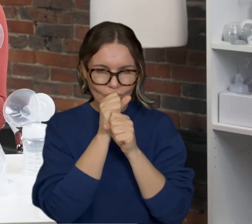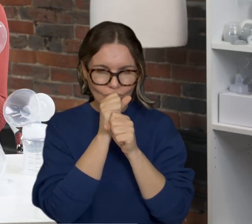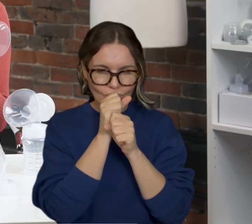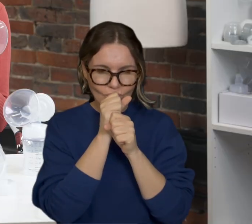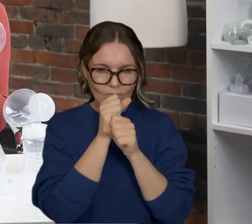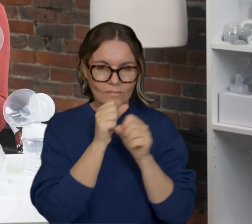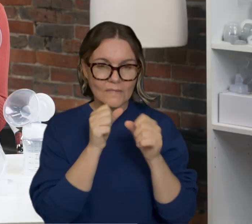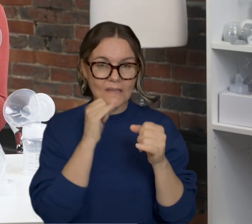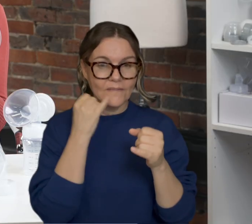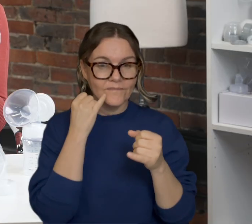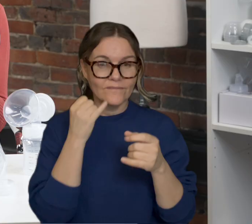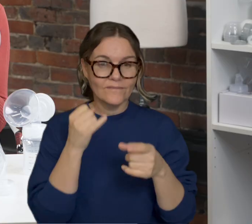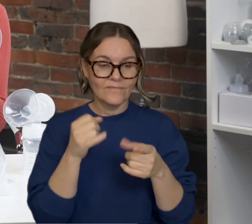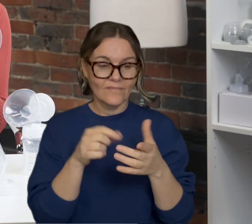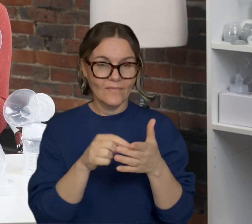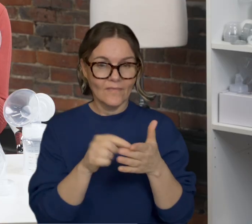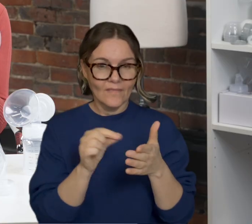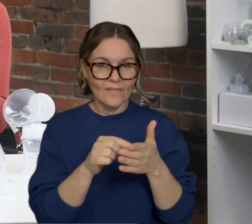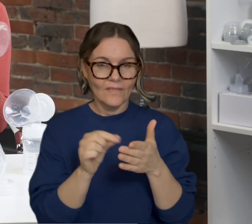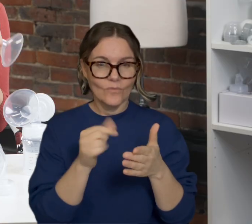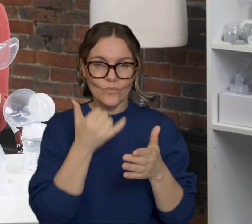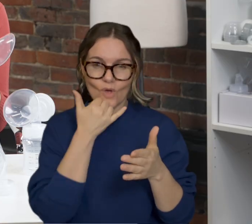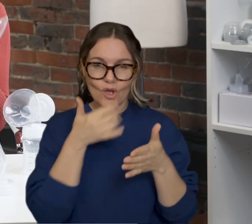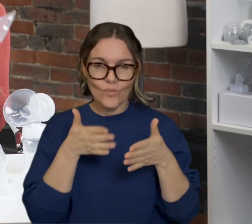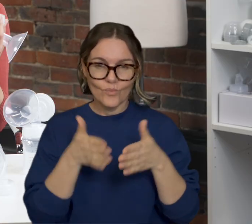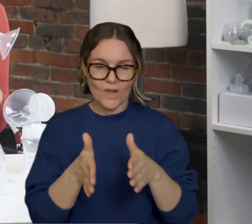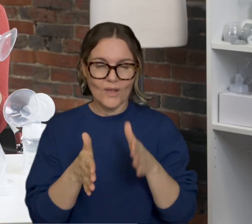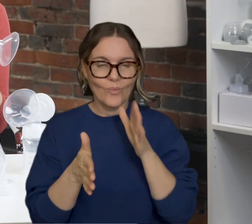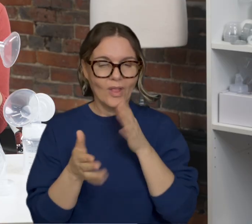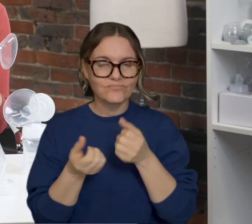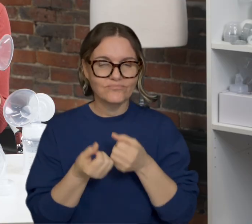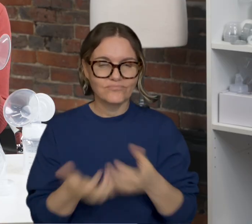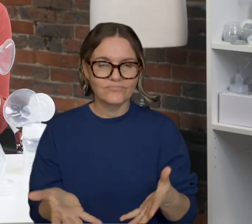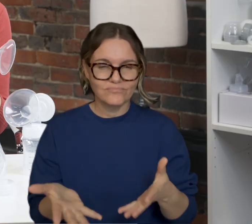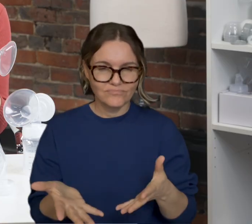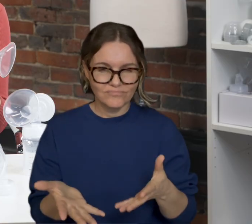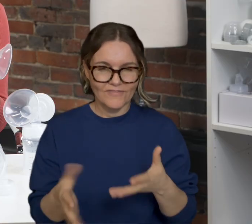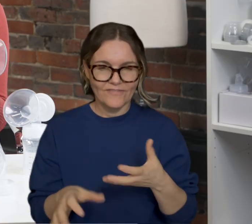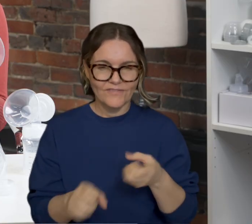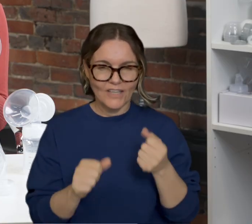repeated motion can make it wear down over time it really depends on how often you're using your pump